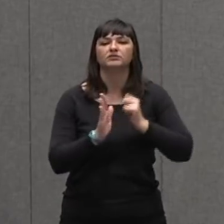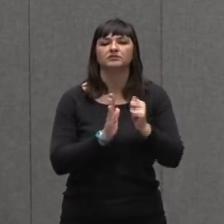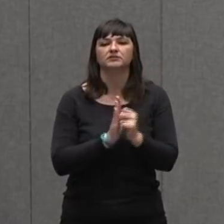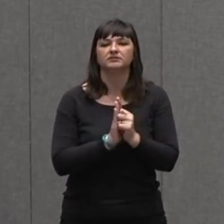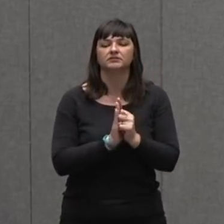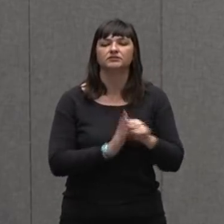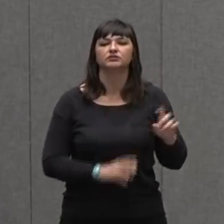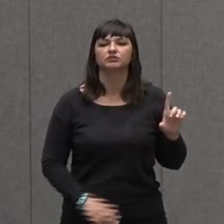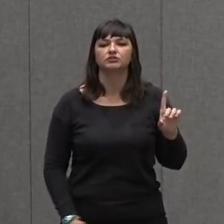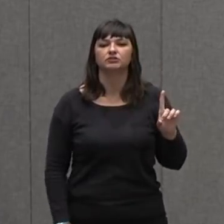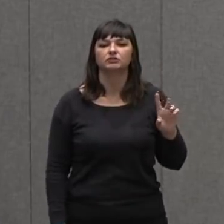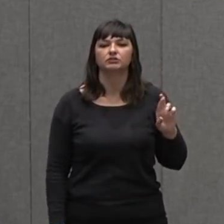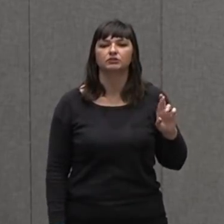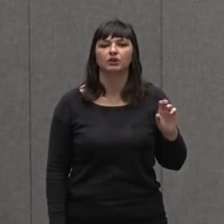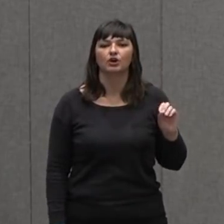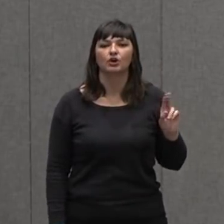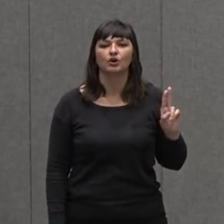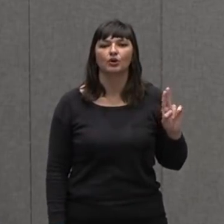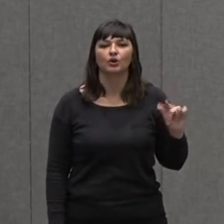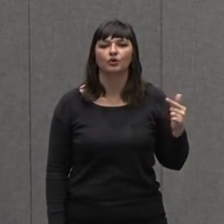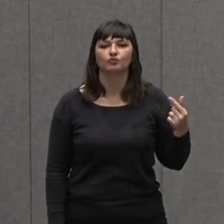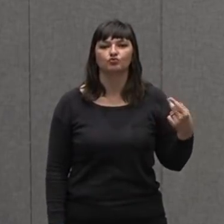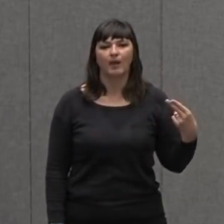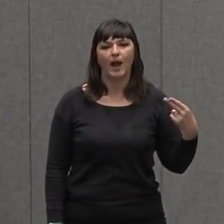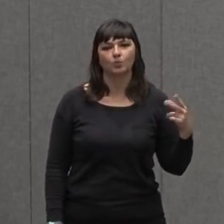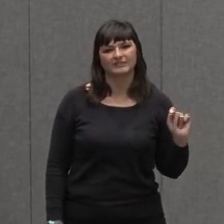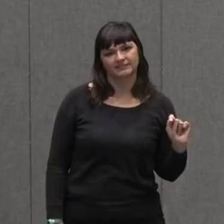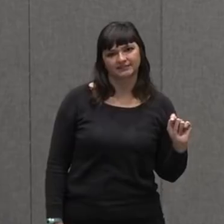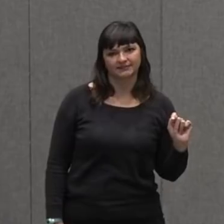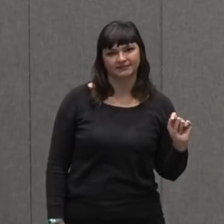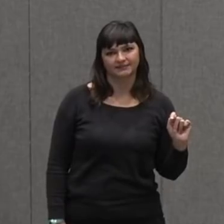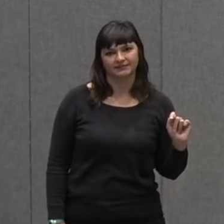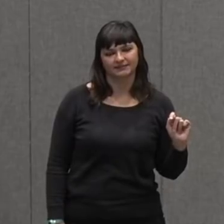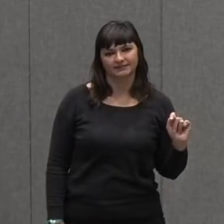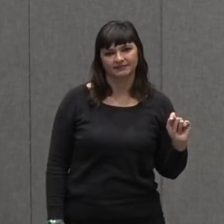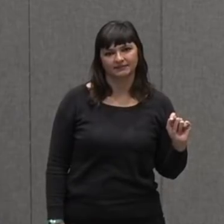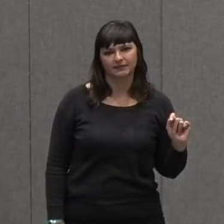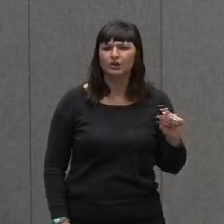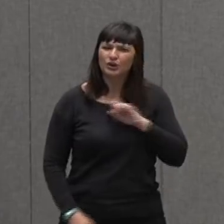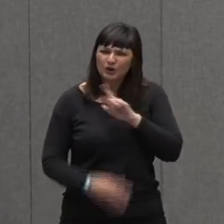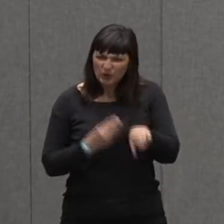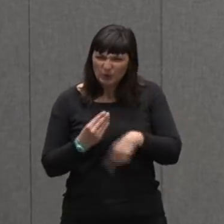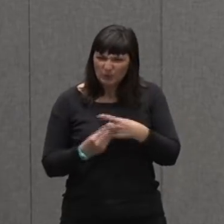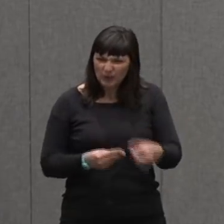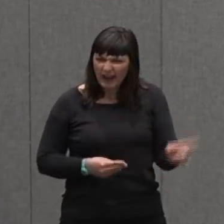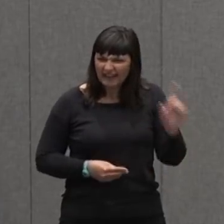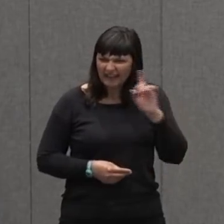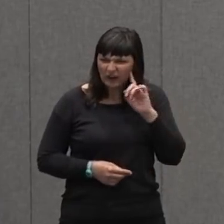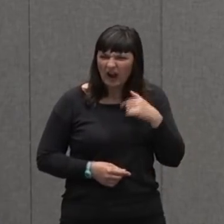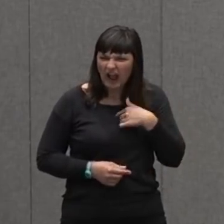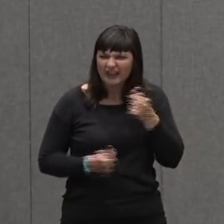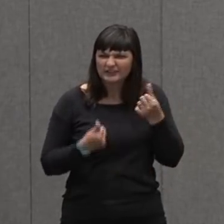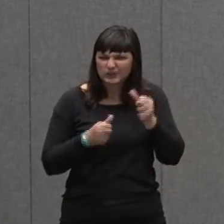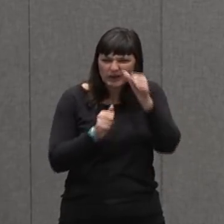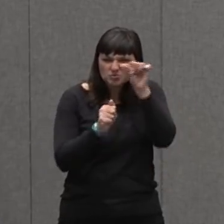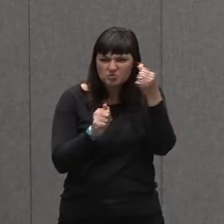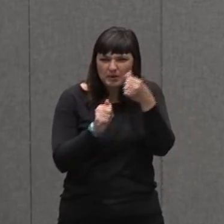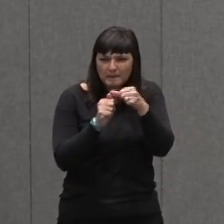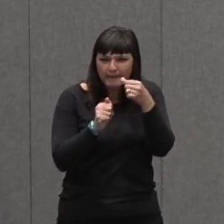Hmm, whenever I learn a new word, I like to say it in a little bit of a silly way so that I can make sure I remember. So I'm gonna try to do it in, like a